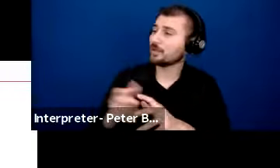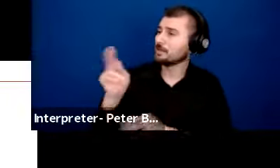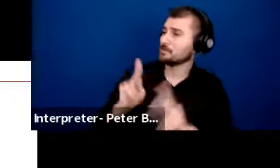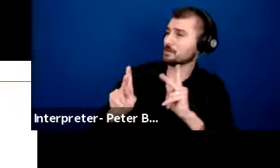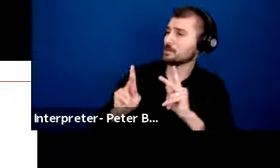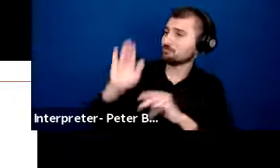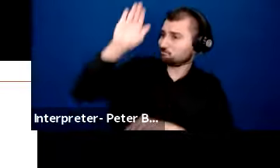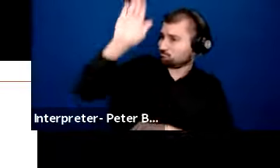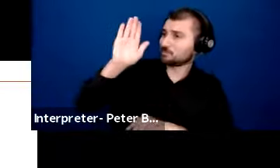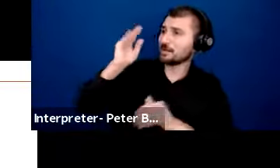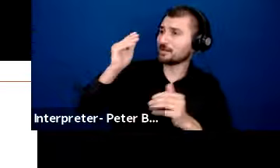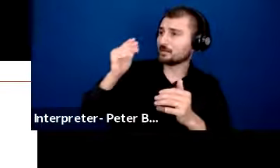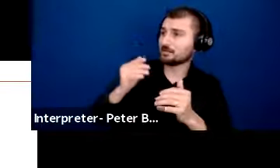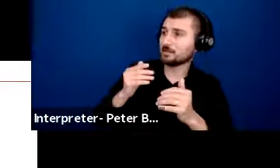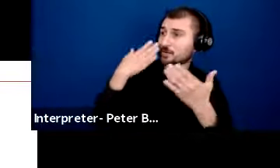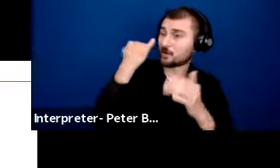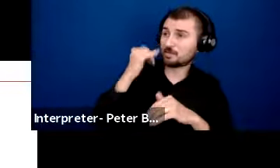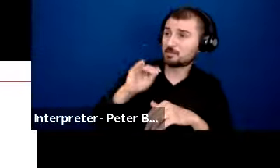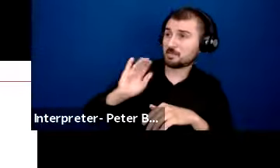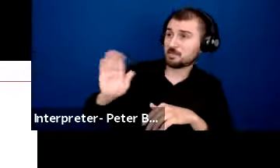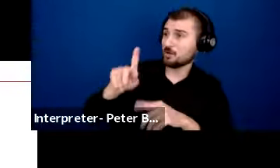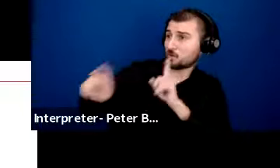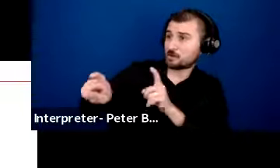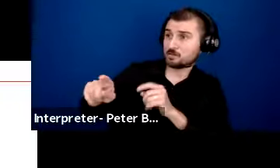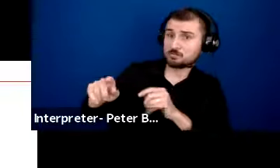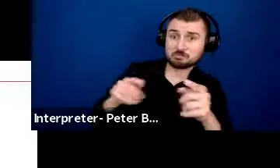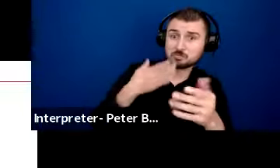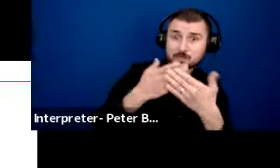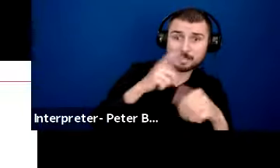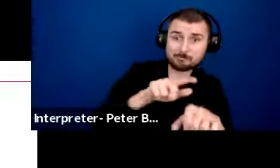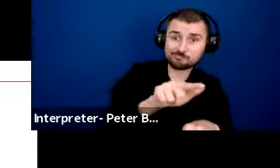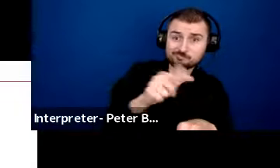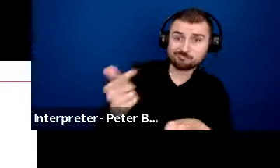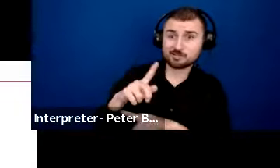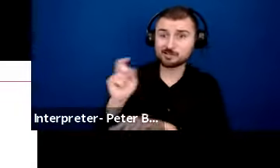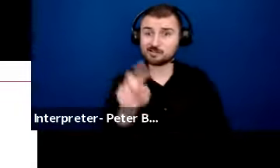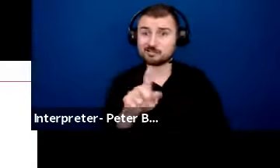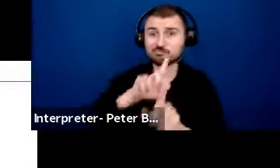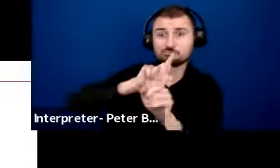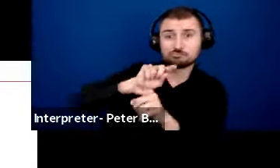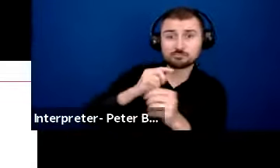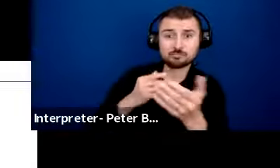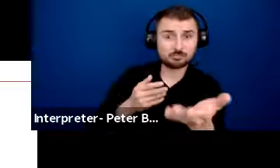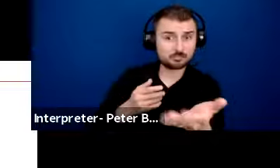And we do have some upcoming workshops we'll have more Zoom workshops too. So you'll see that information going out to register for some of those workshops.